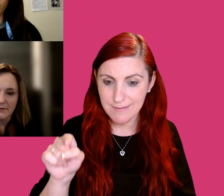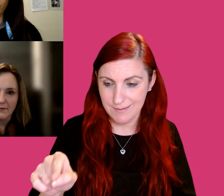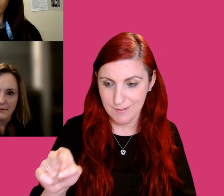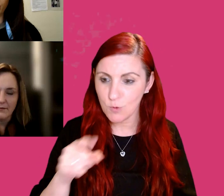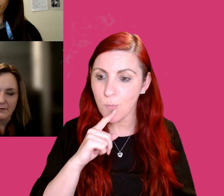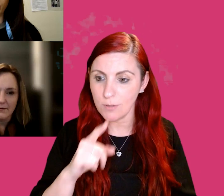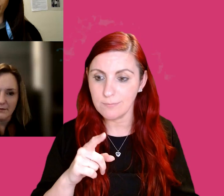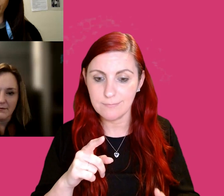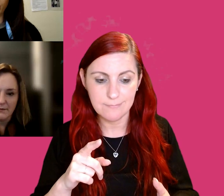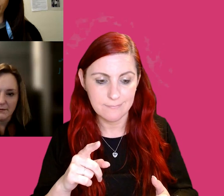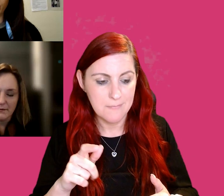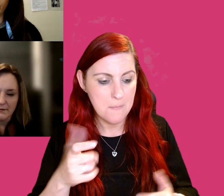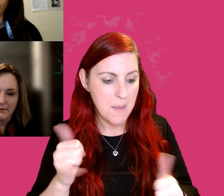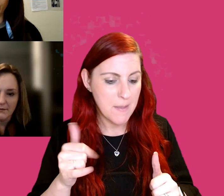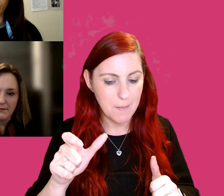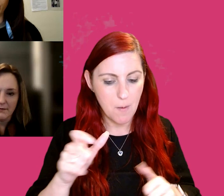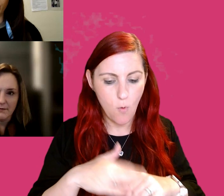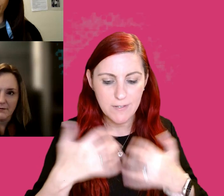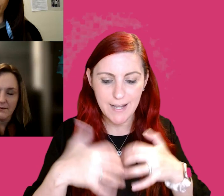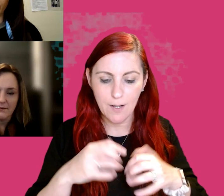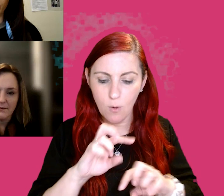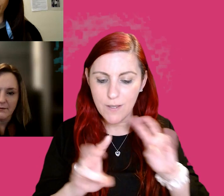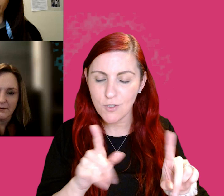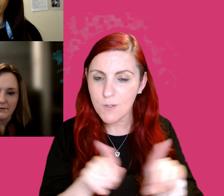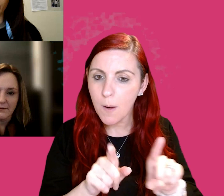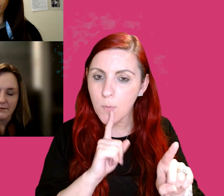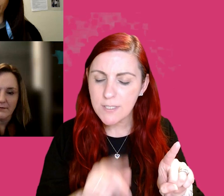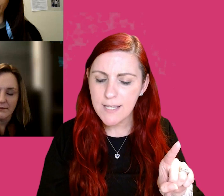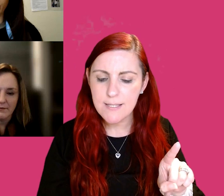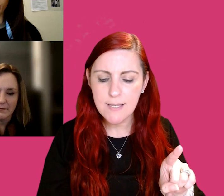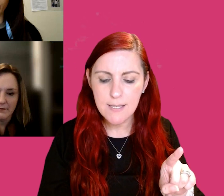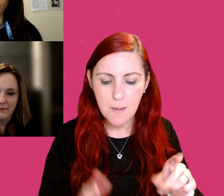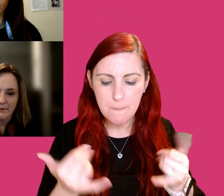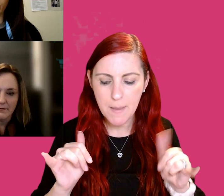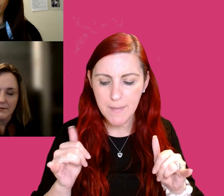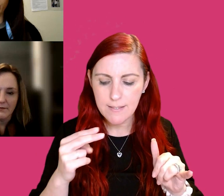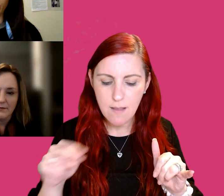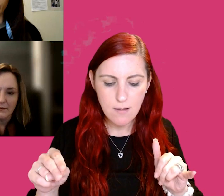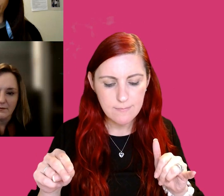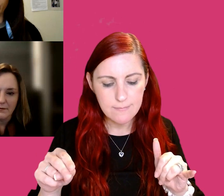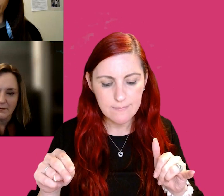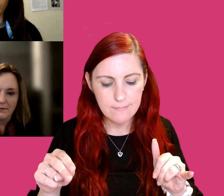more technical question but you know obviously it does not maybe include every voice which we